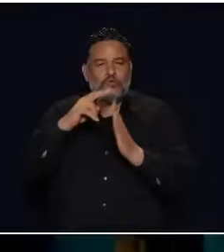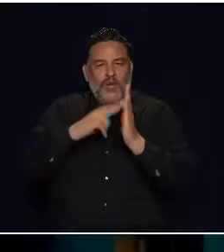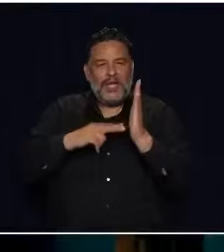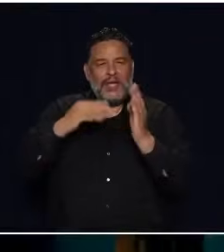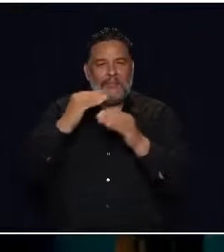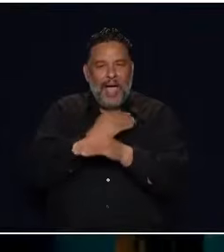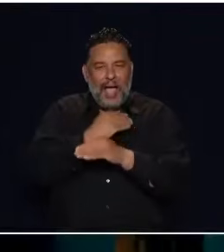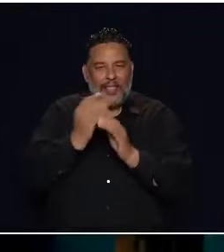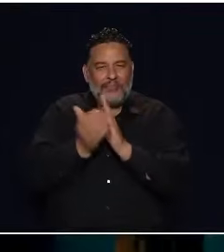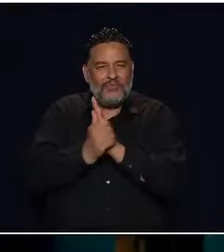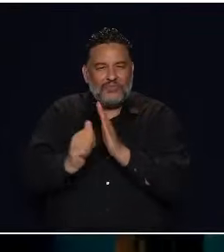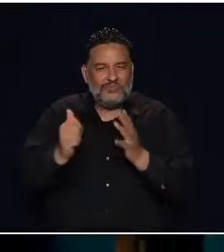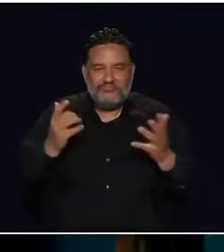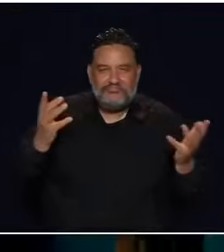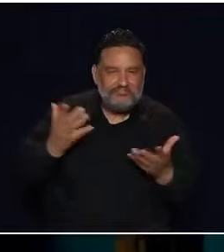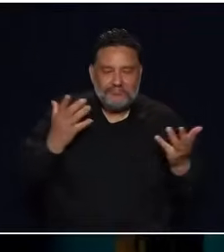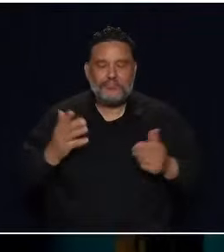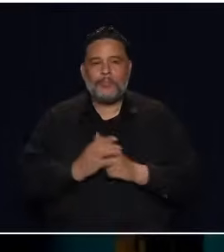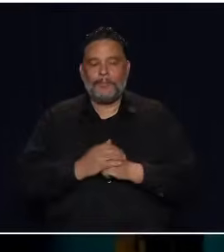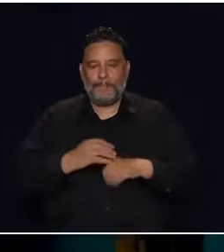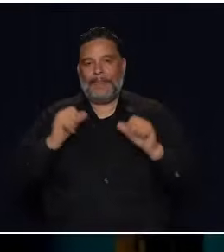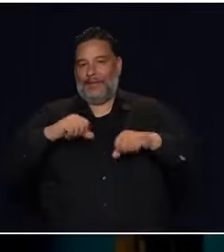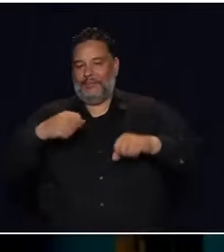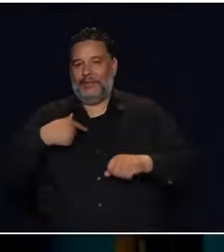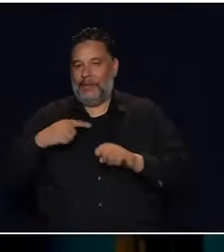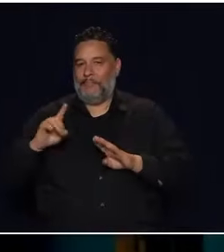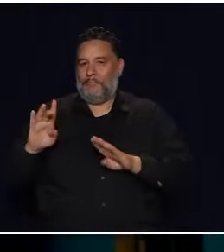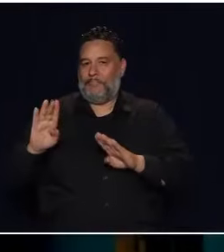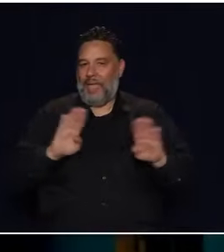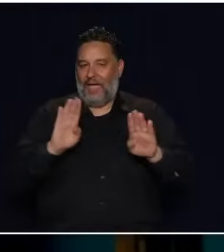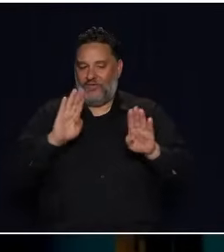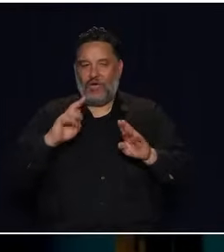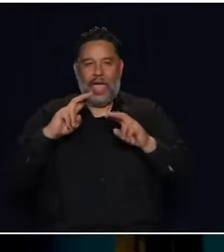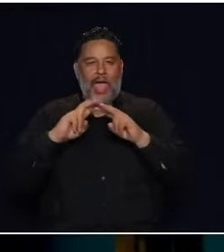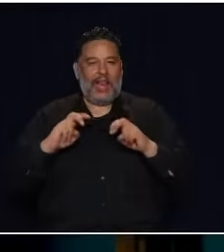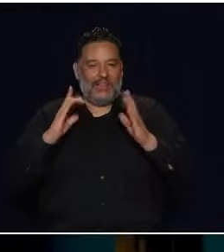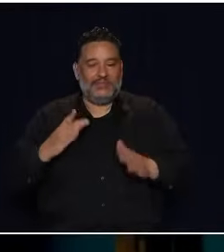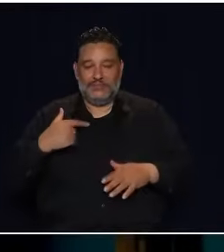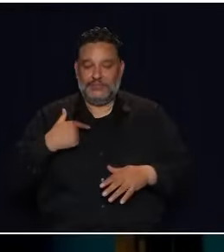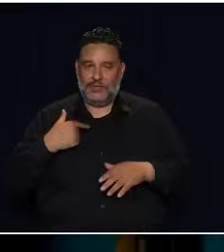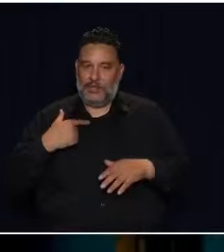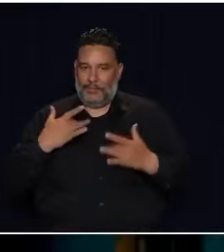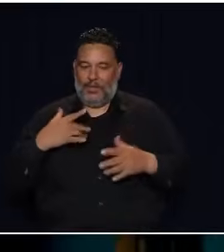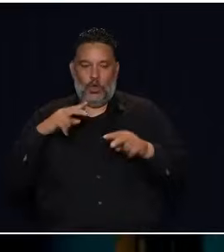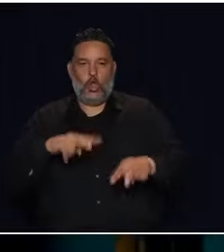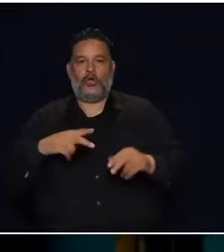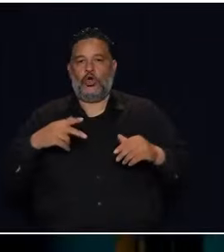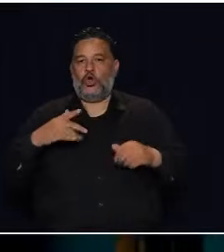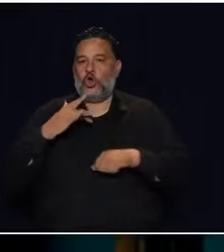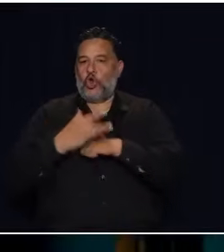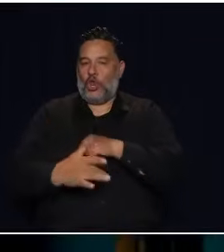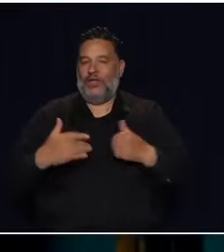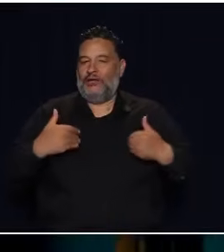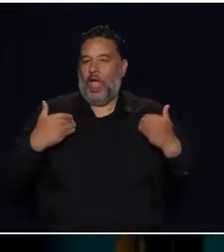WHEN IT COMES TO READING AND MATH PROFICIENCY? YEAH. ABSOLUTELY.